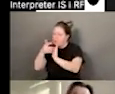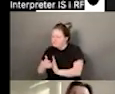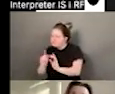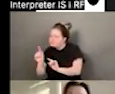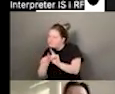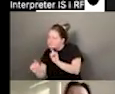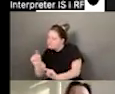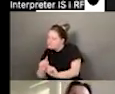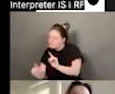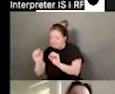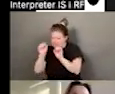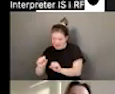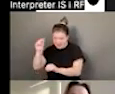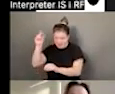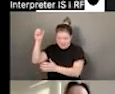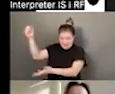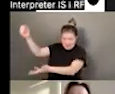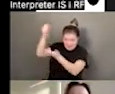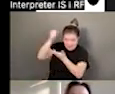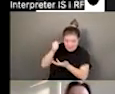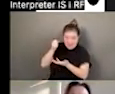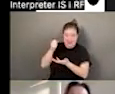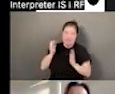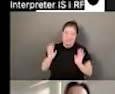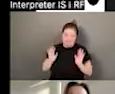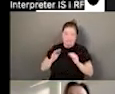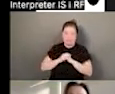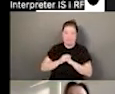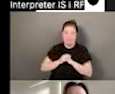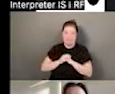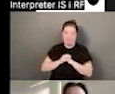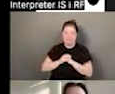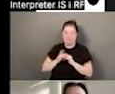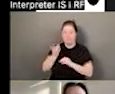Otherwise it's a little bit waste of time and energy. And then of course the last,